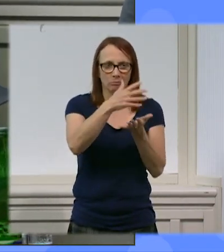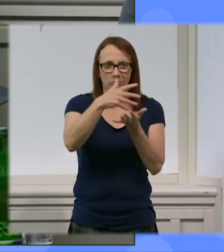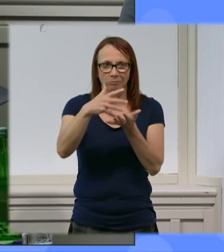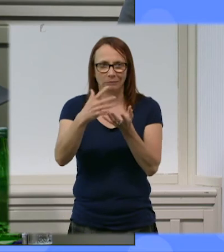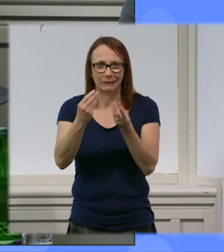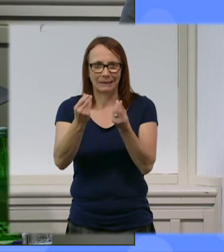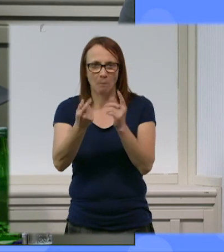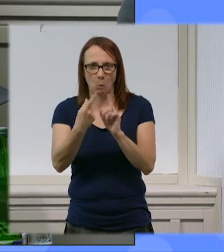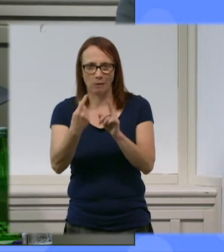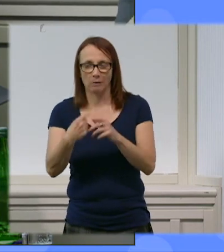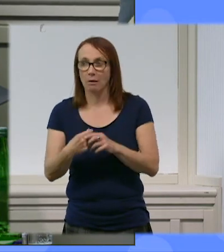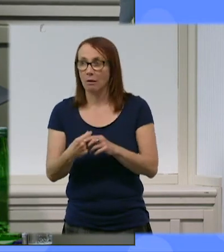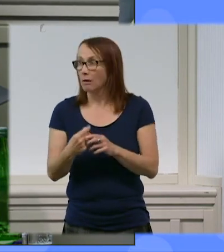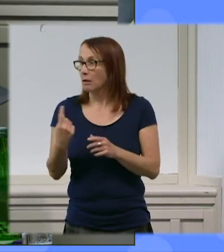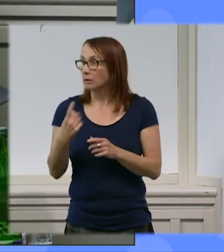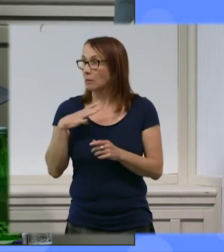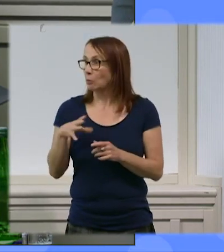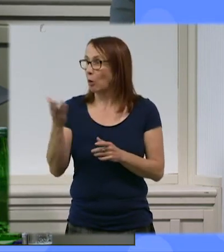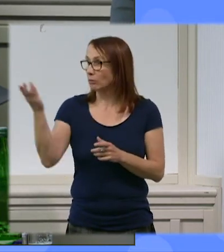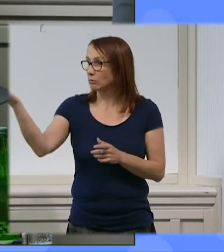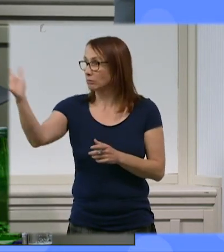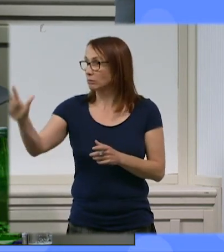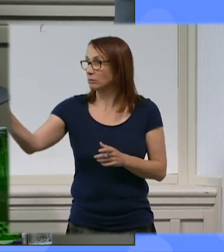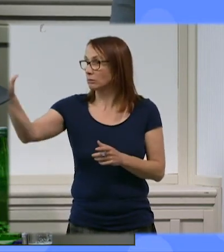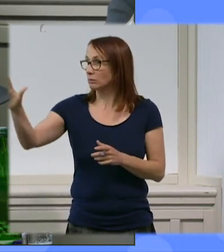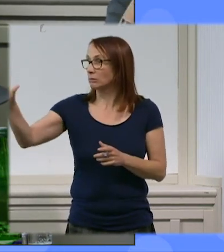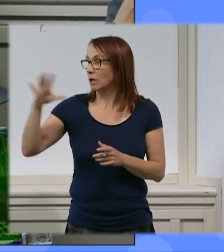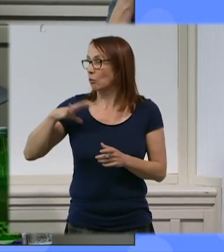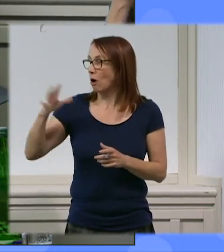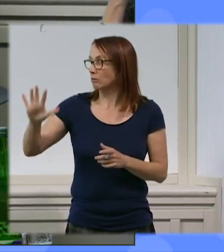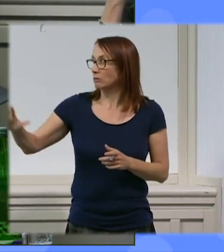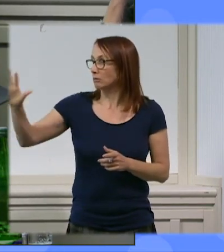anybody from this side of the room who wants to to go on ahead we've got one